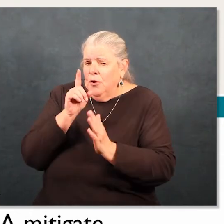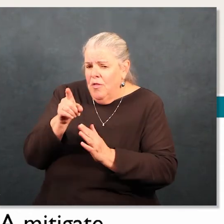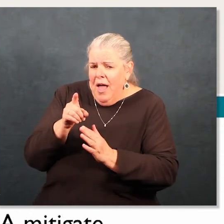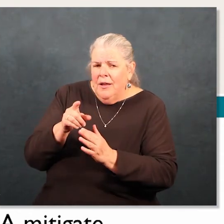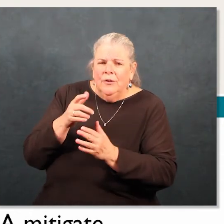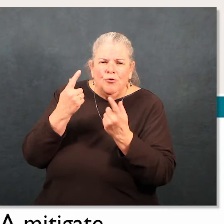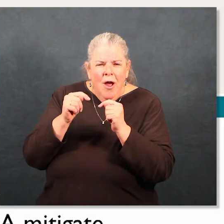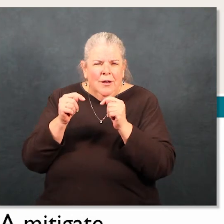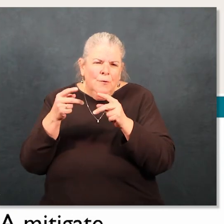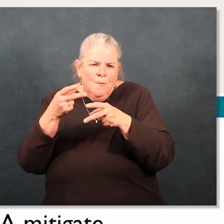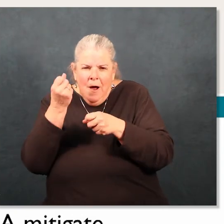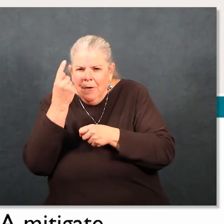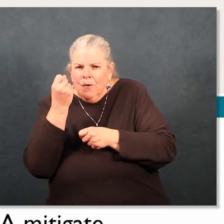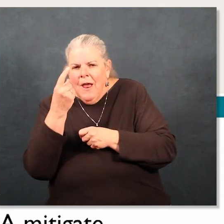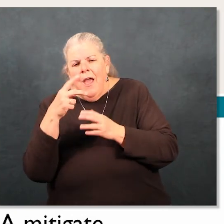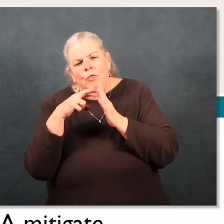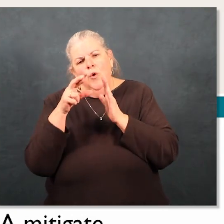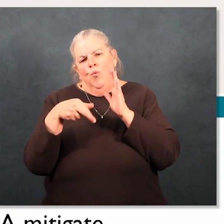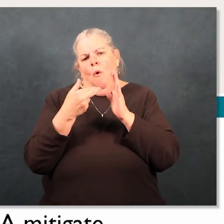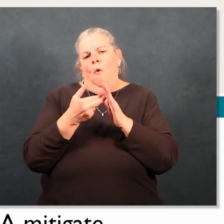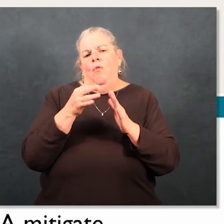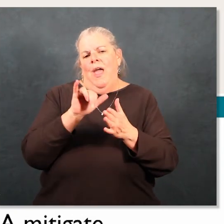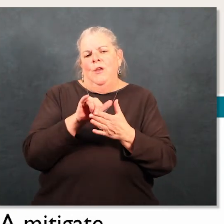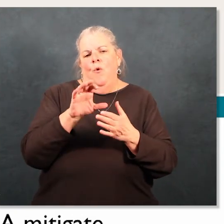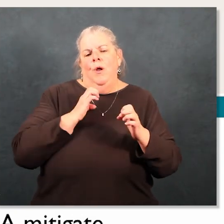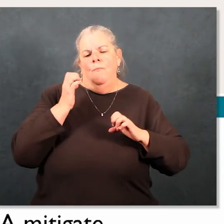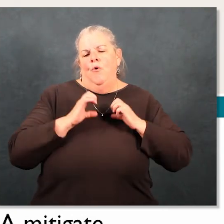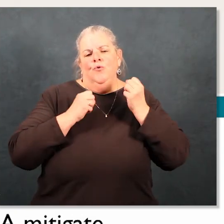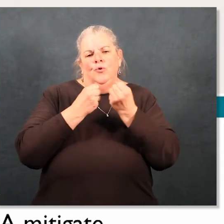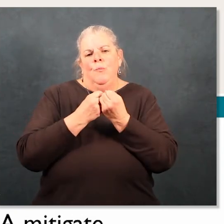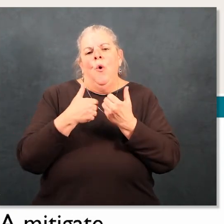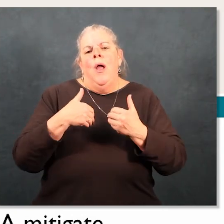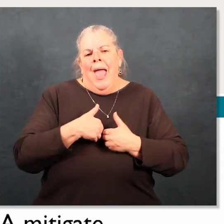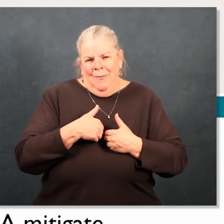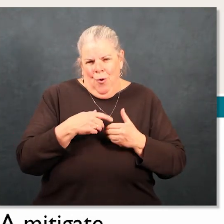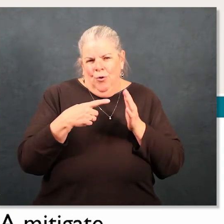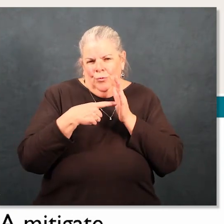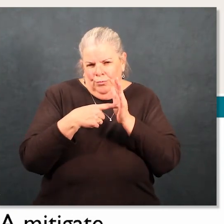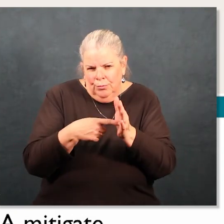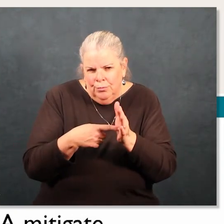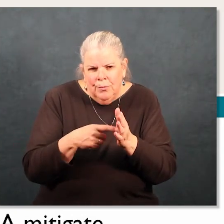that your emotional support animal plays. However, your landlord cannot legally ask you